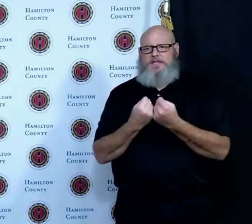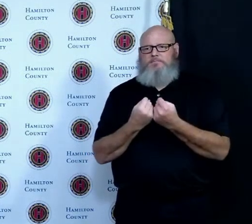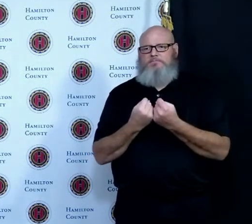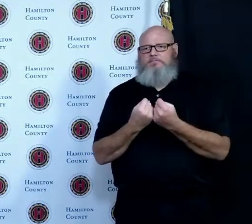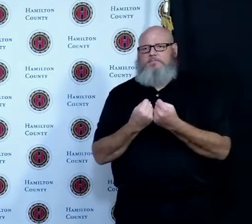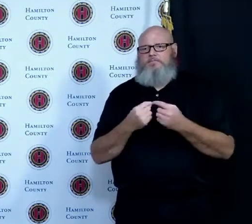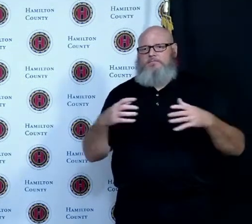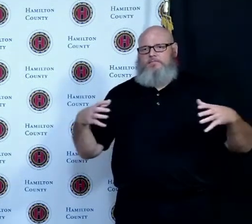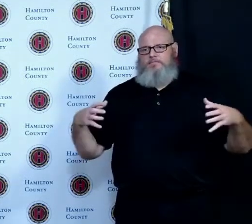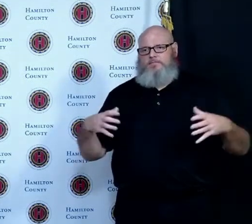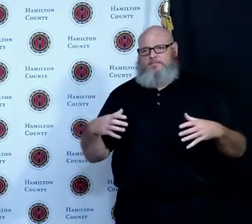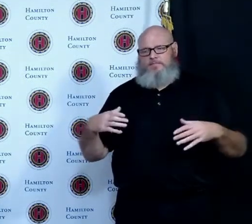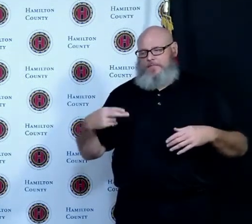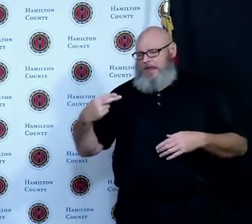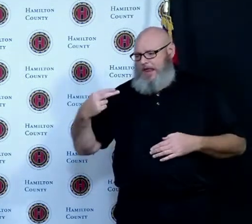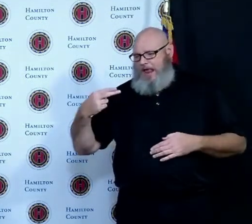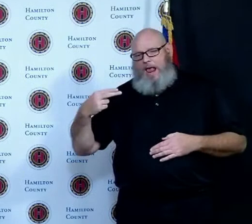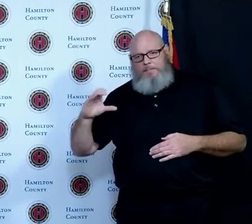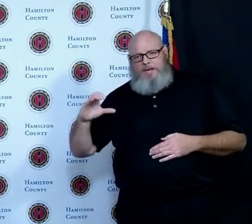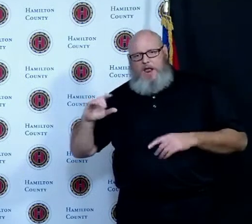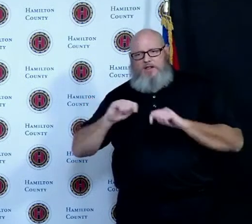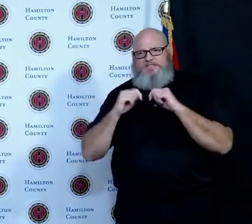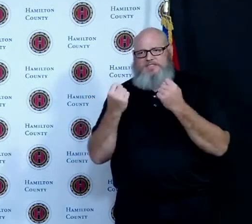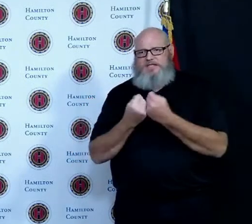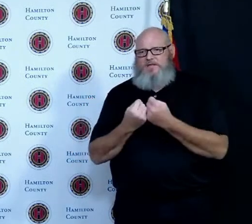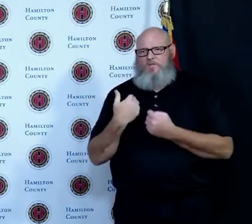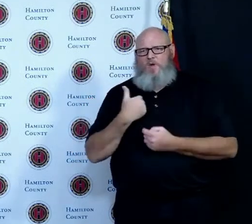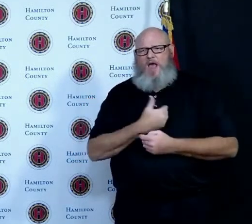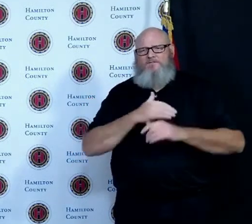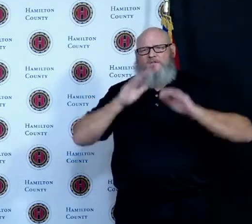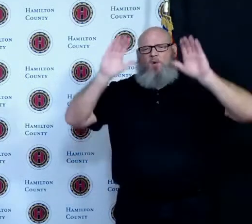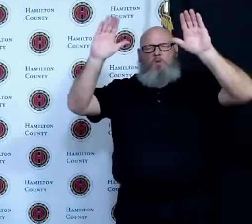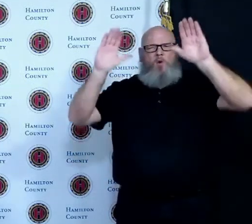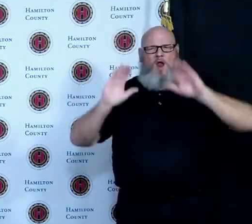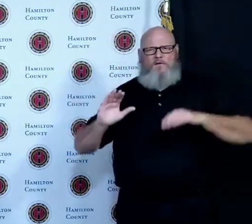over we have done a fantastic job and we are working as quick as we can to get that vaccine out